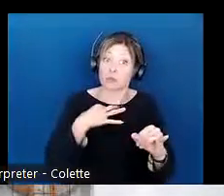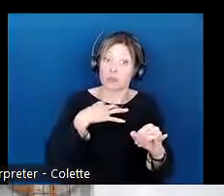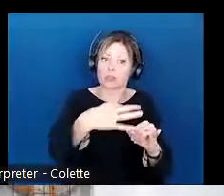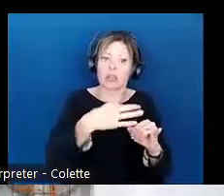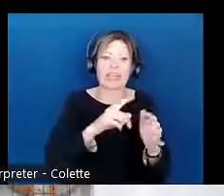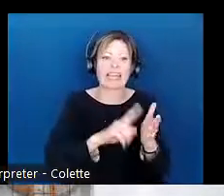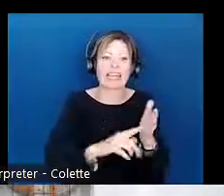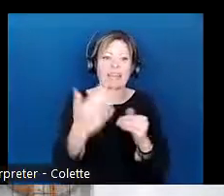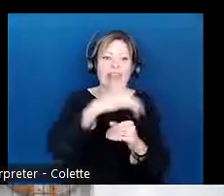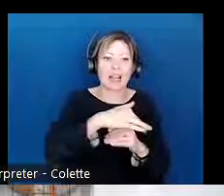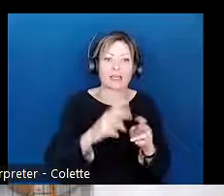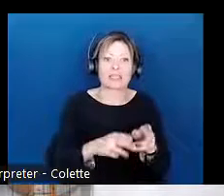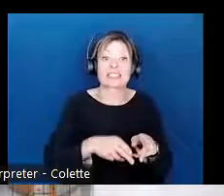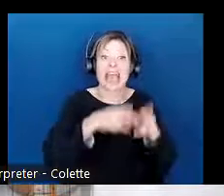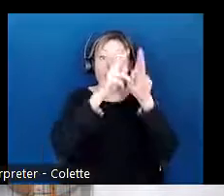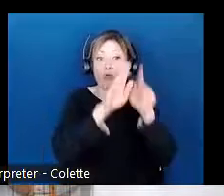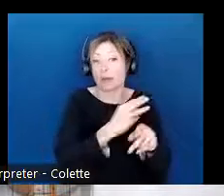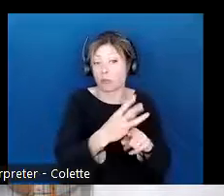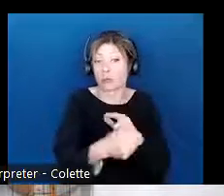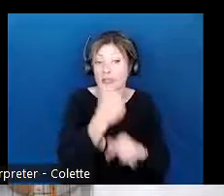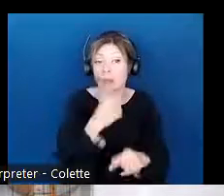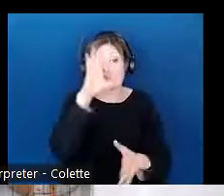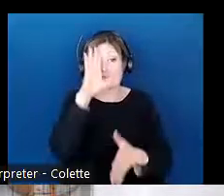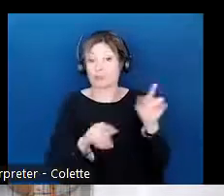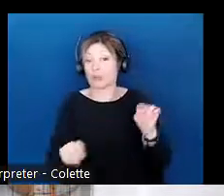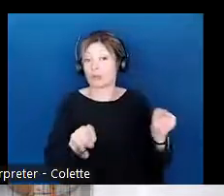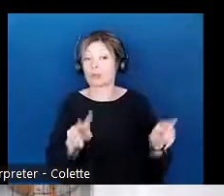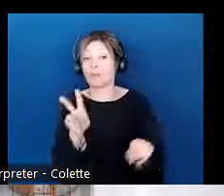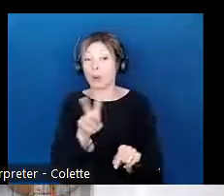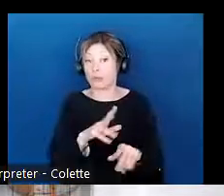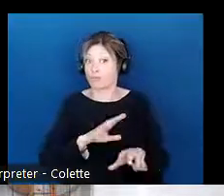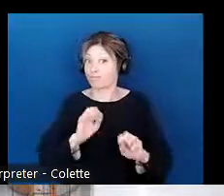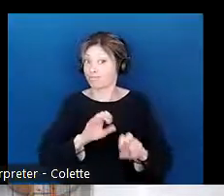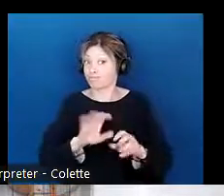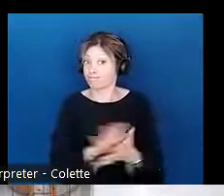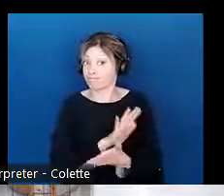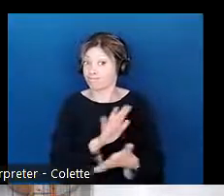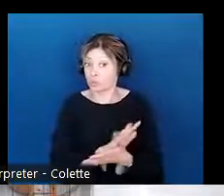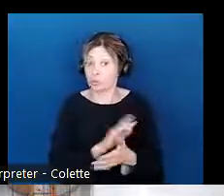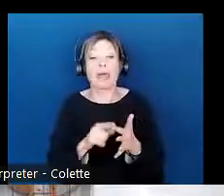three weeks ago. Brilliant no thank you Ted we we probably will be uh taking you off on that